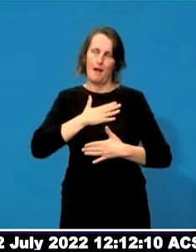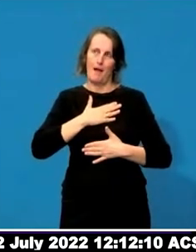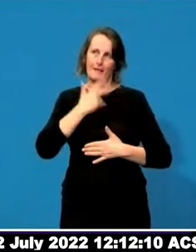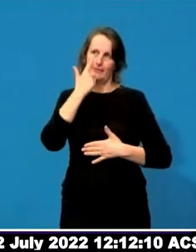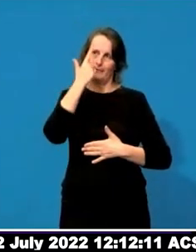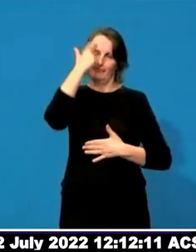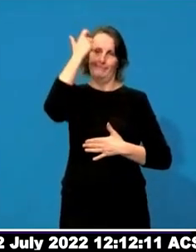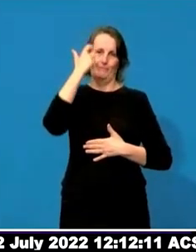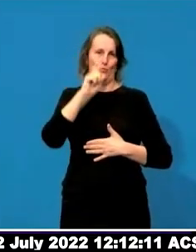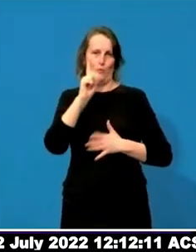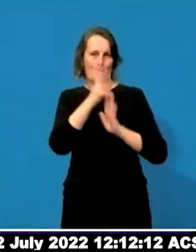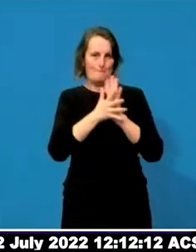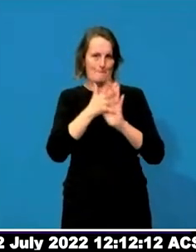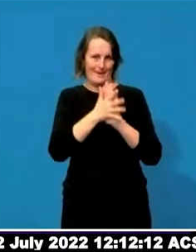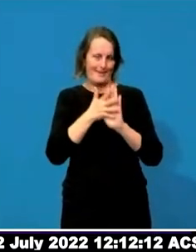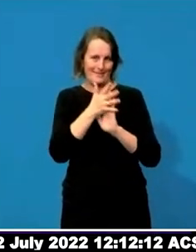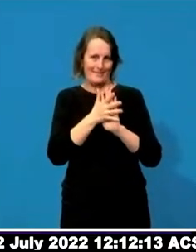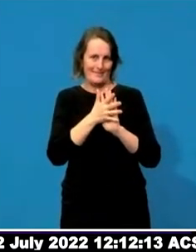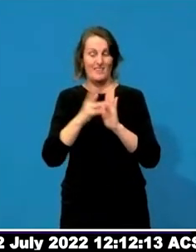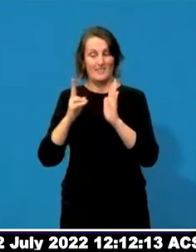is basically a construct by NDIS.